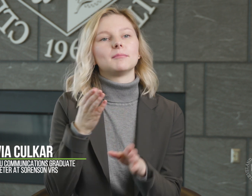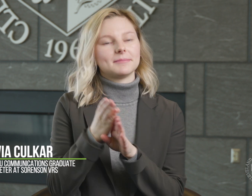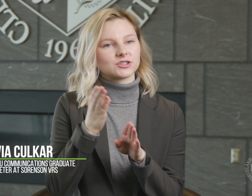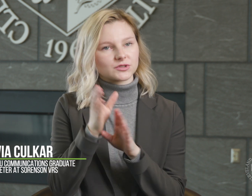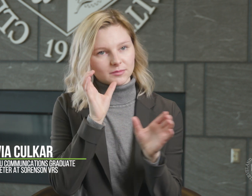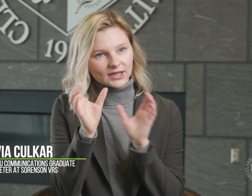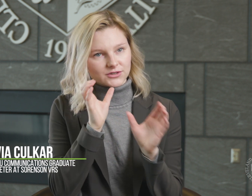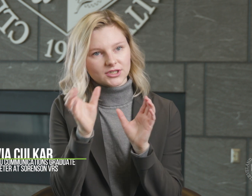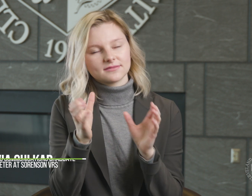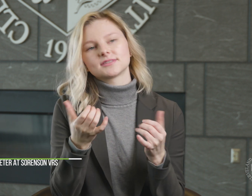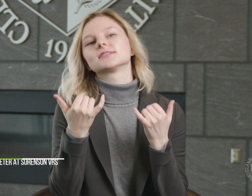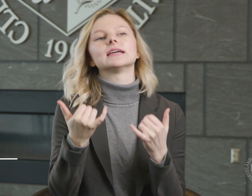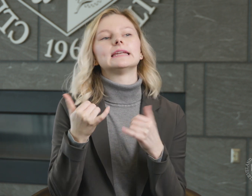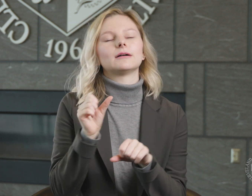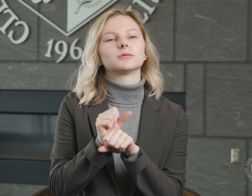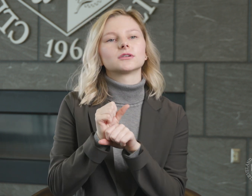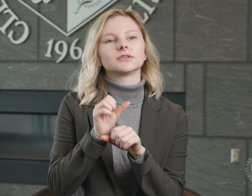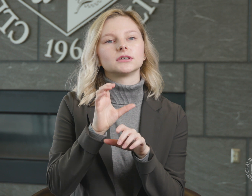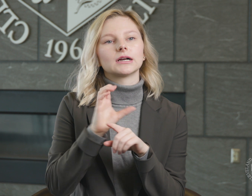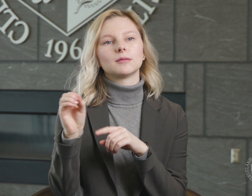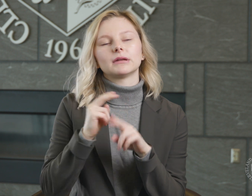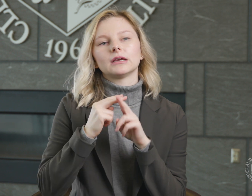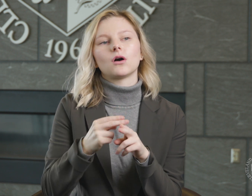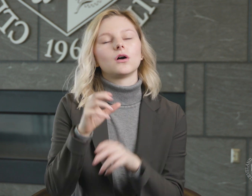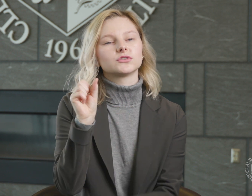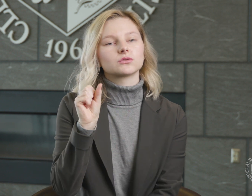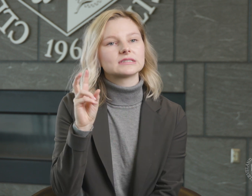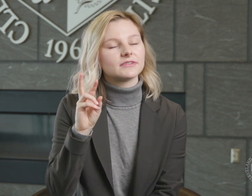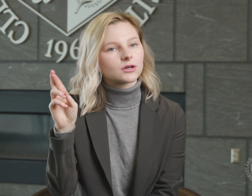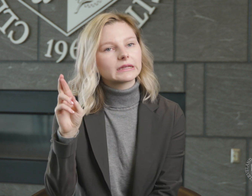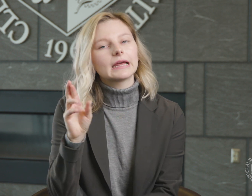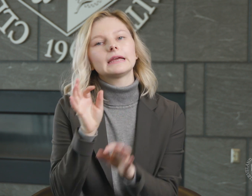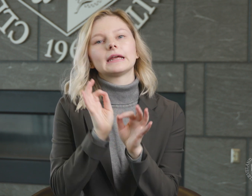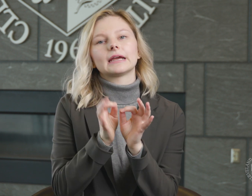my major was communications and now I work for a company called Sorenson Video Relay and I